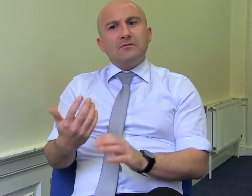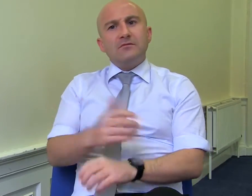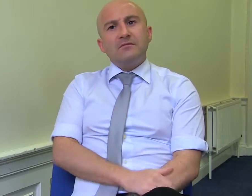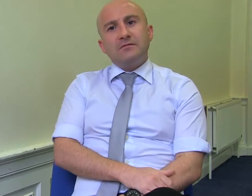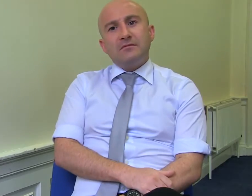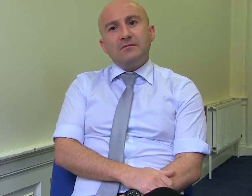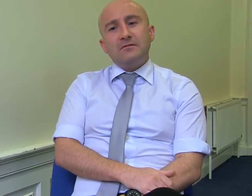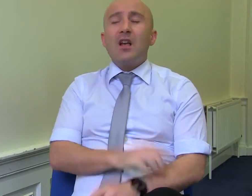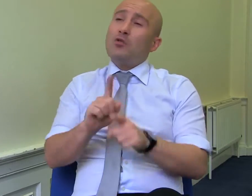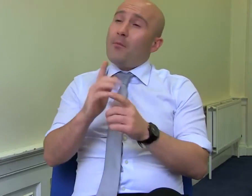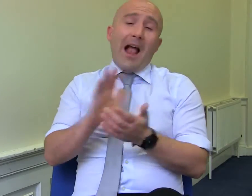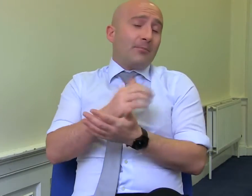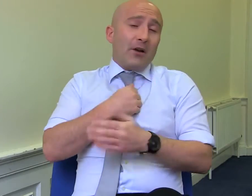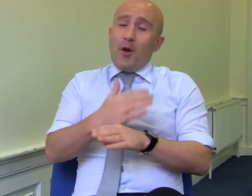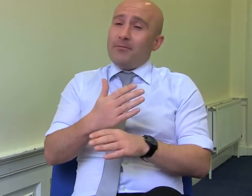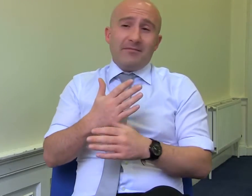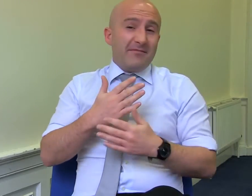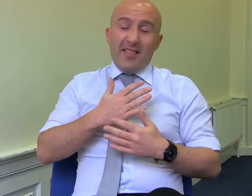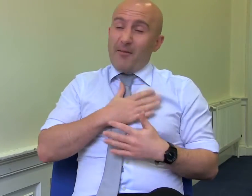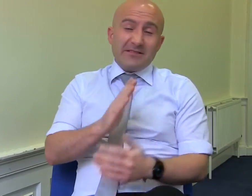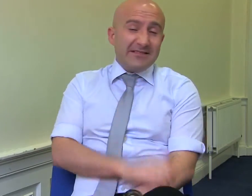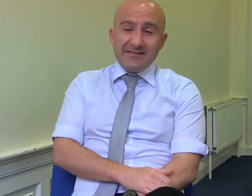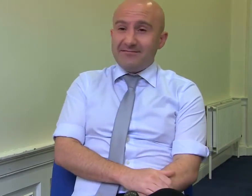I just love the job that I do.